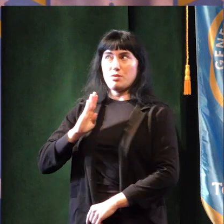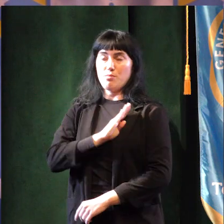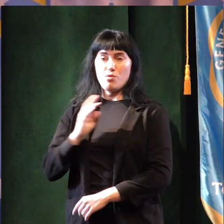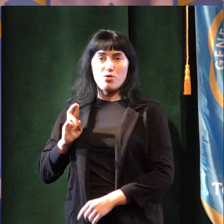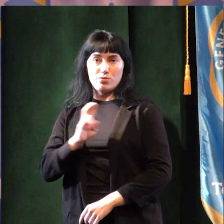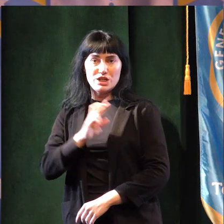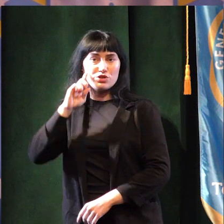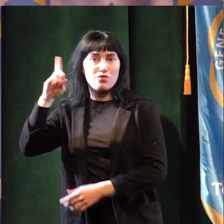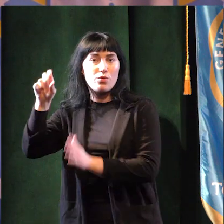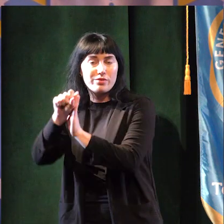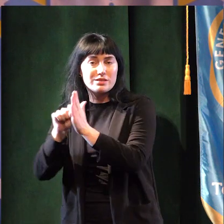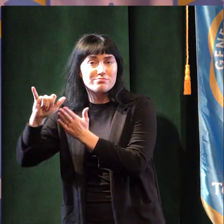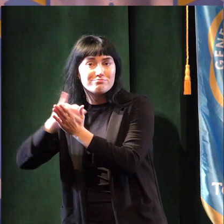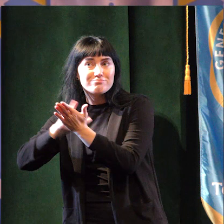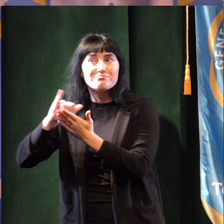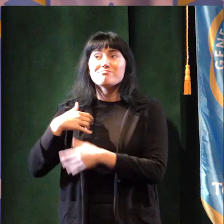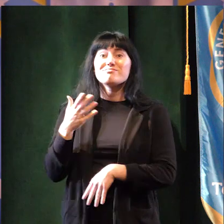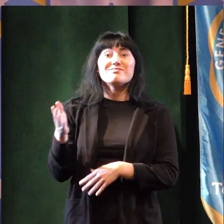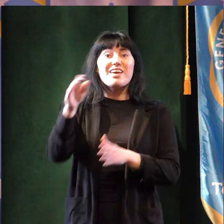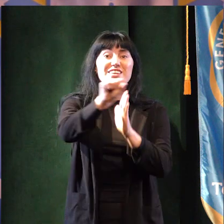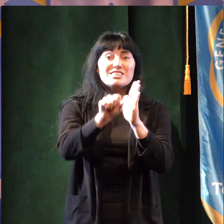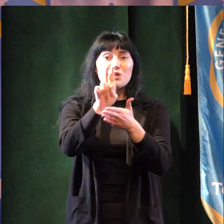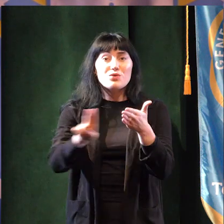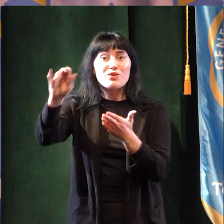Board of Regents of the state of New York by the State University of New York